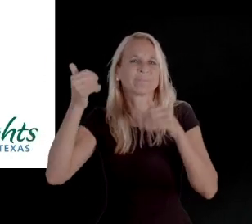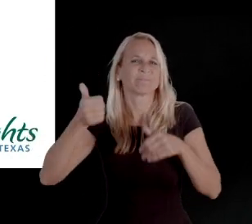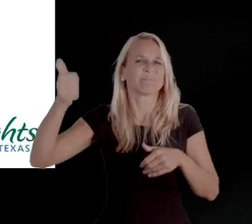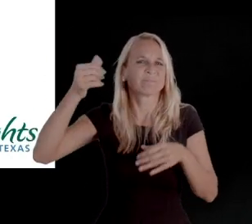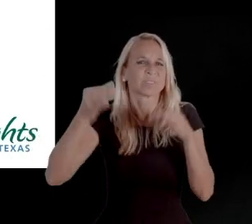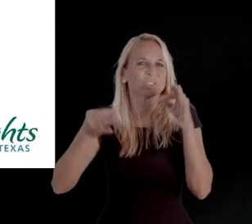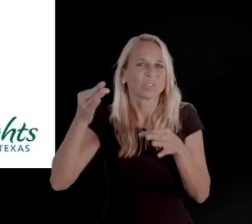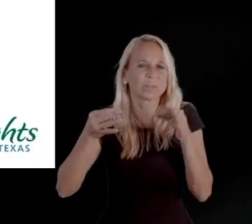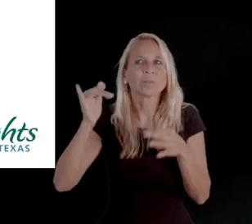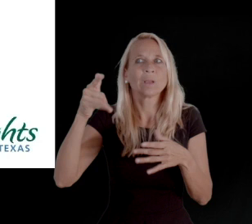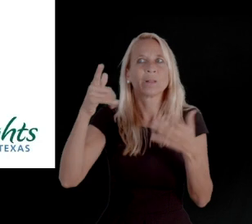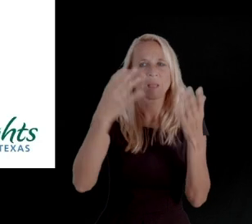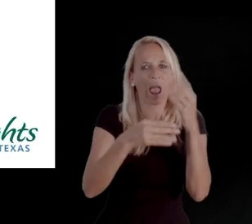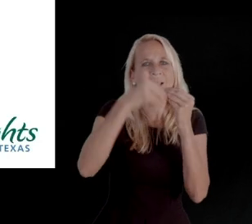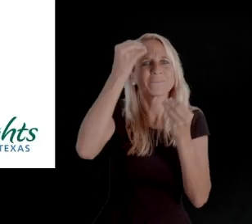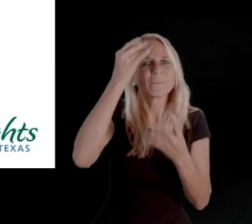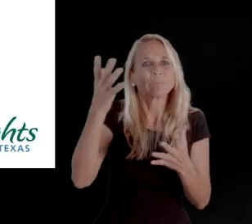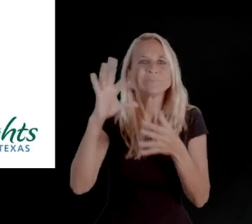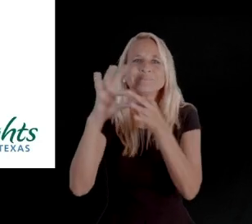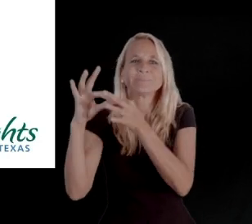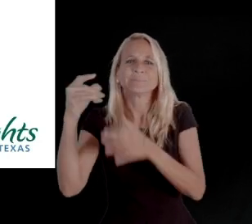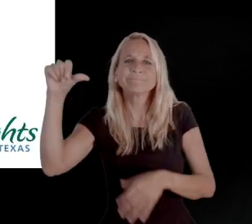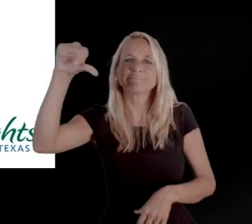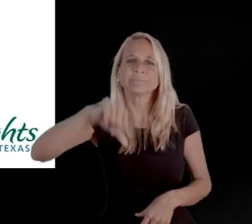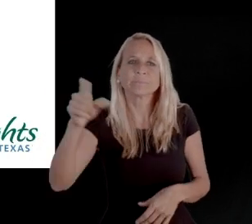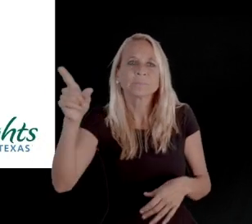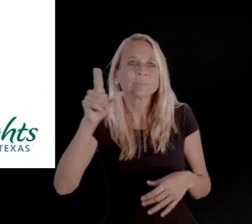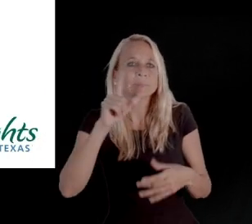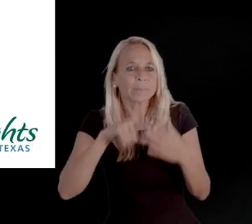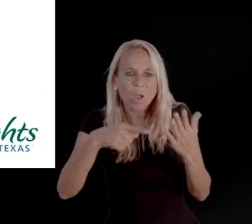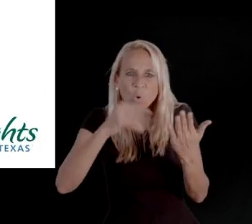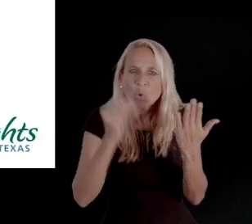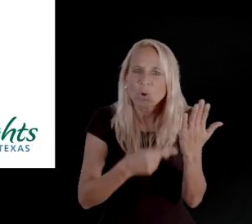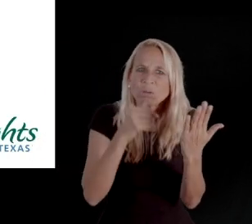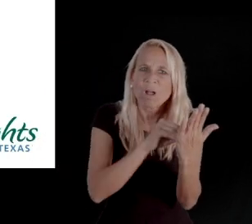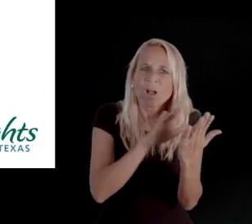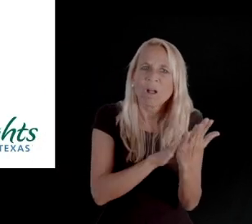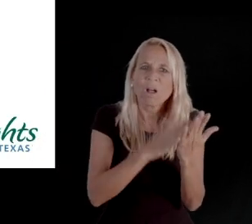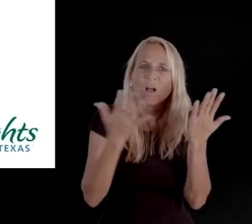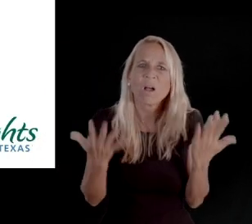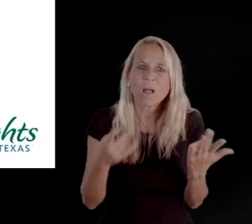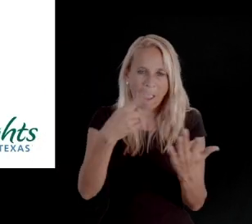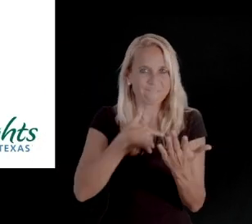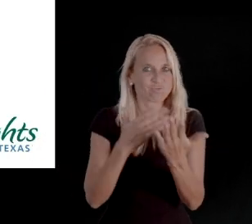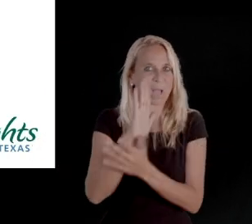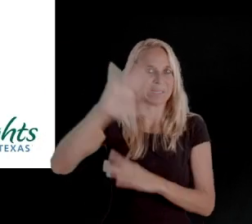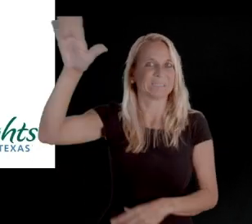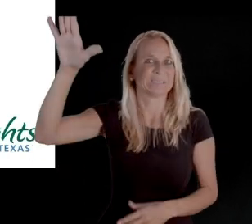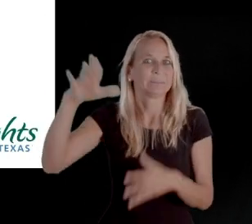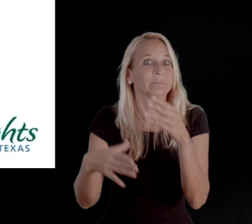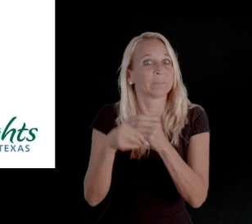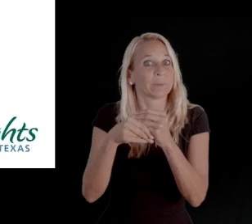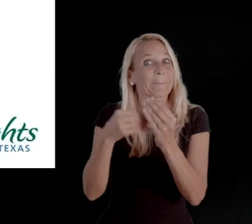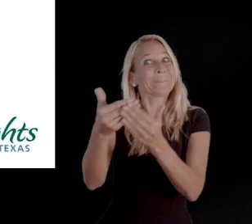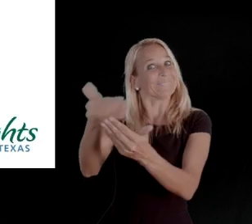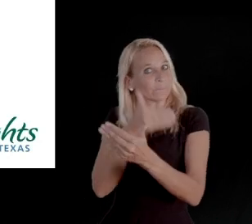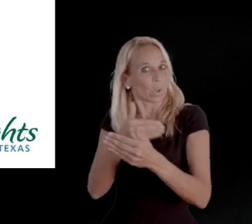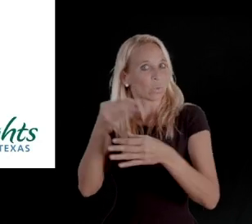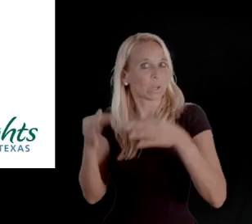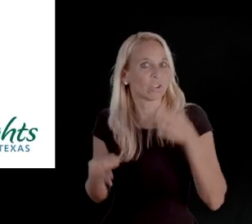notices, but they didn't include that documentation within their evidence packet. You have the right to review that before fair hearing as well. So it's something to be aware of,